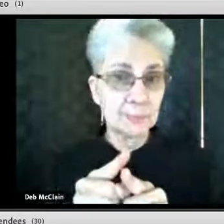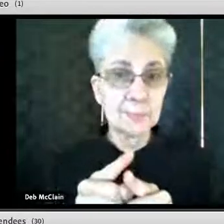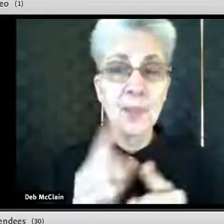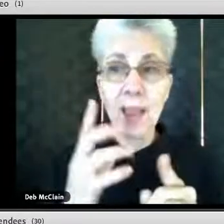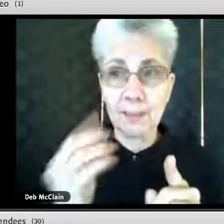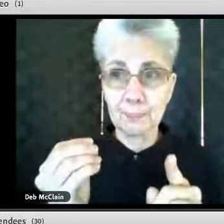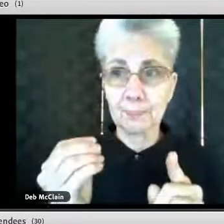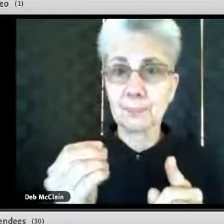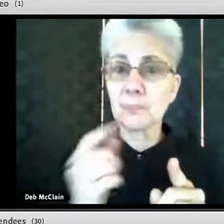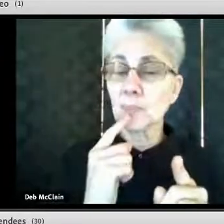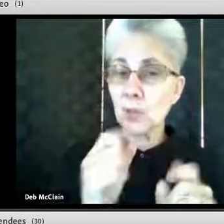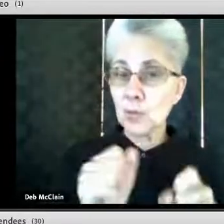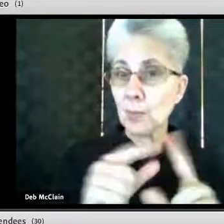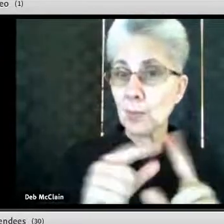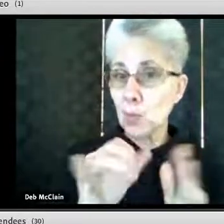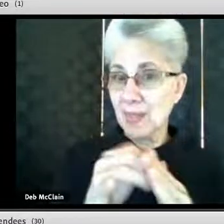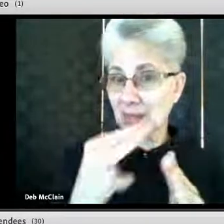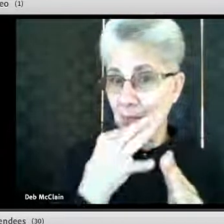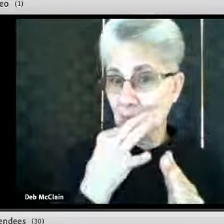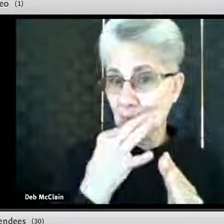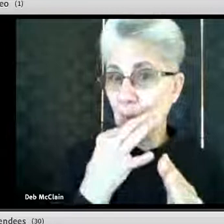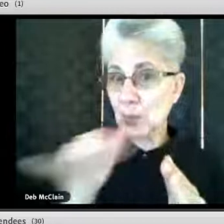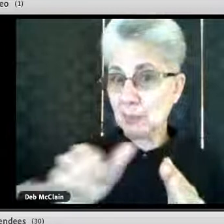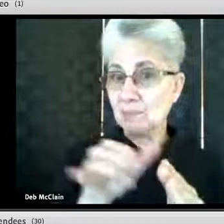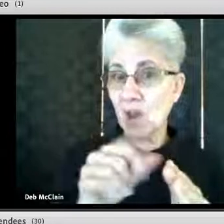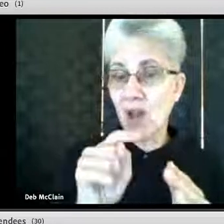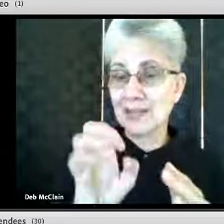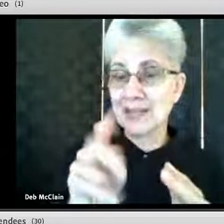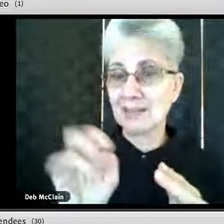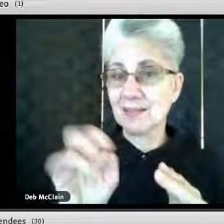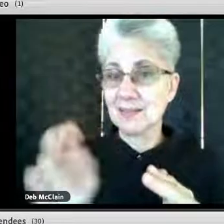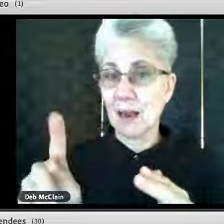and you should be able to do that soon on TikTok.